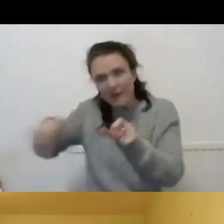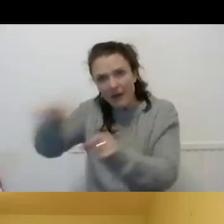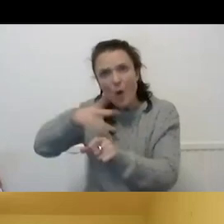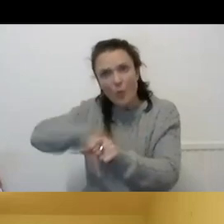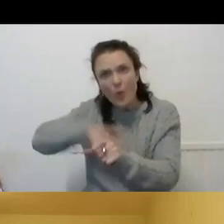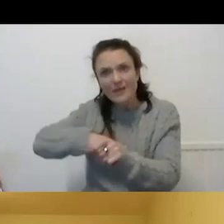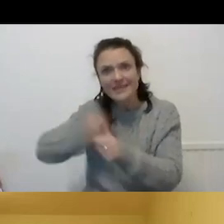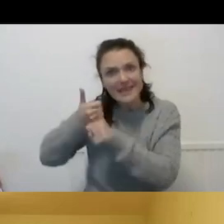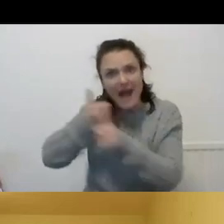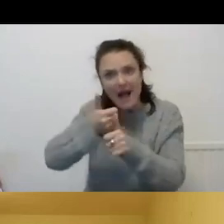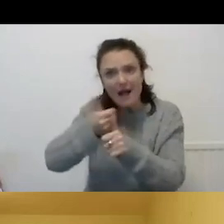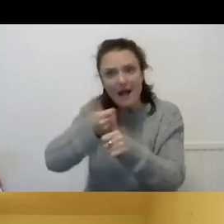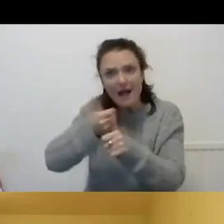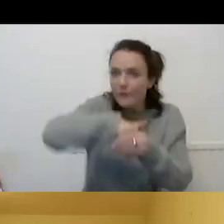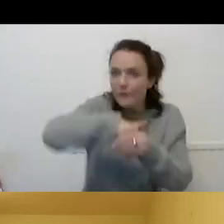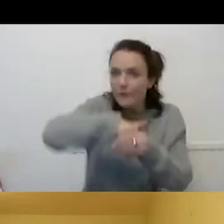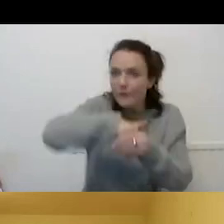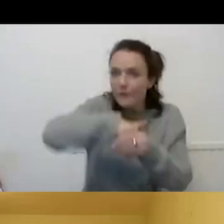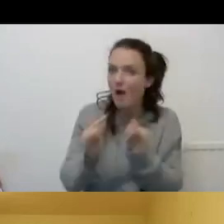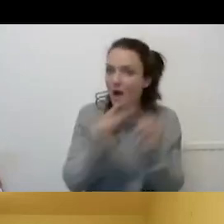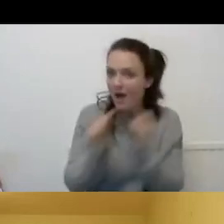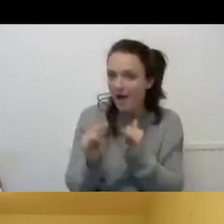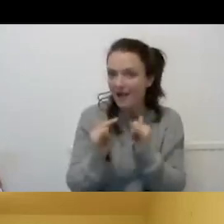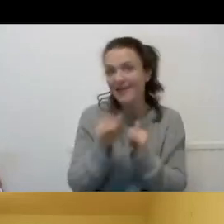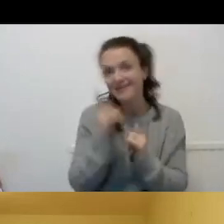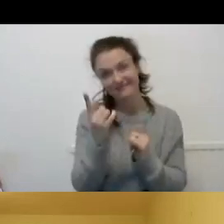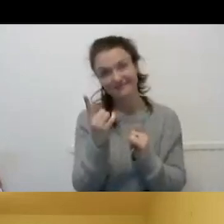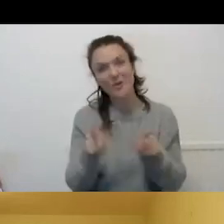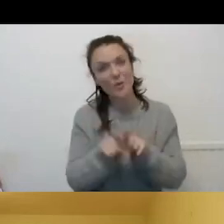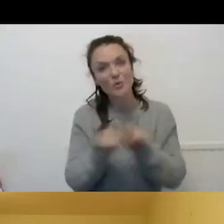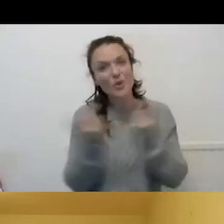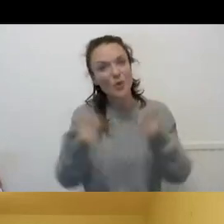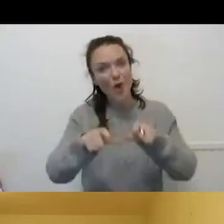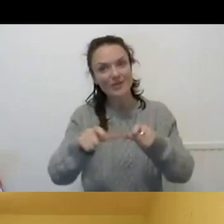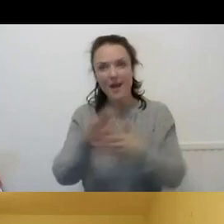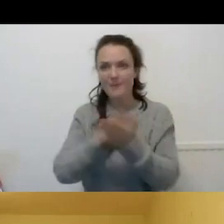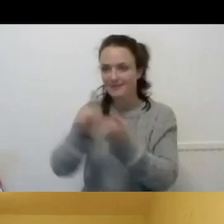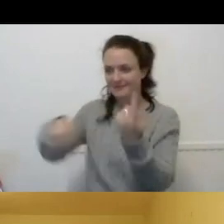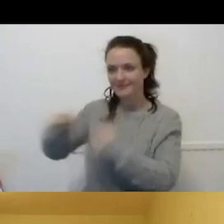vaccine studies. And importantly, because we're in lockdown, people have time, we have no problem